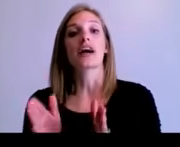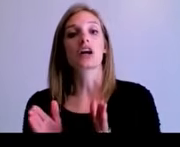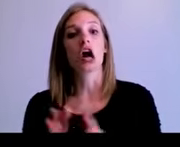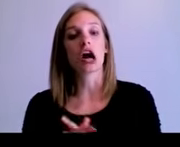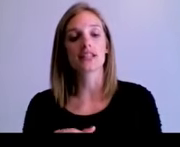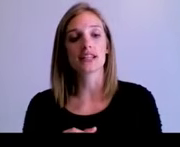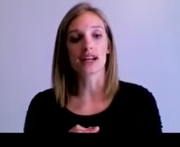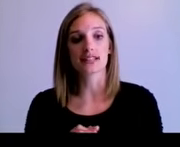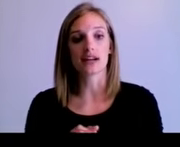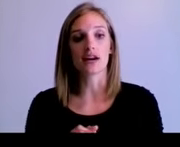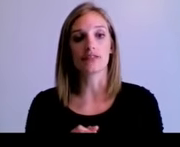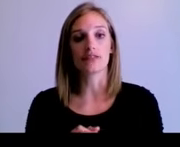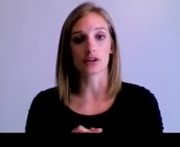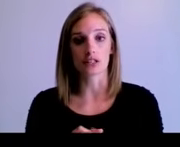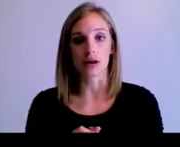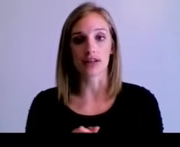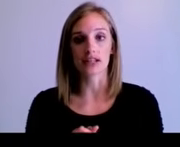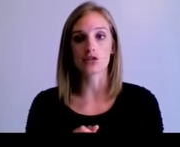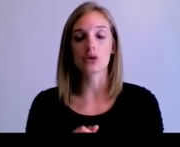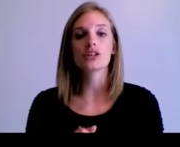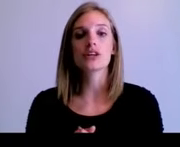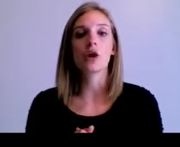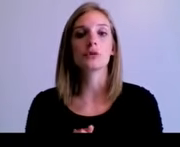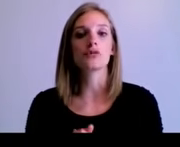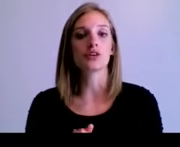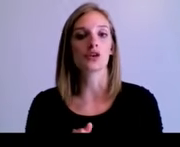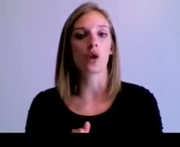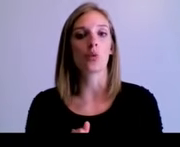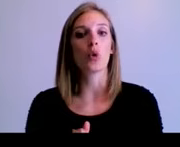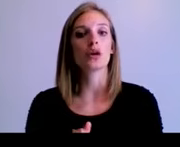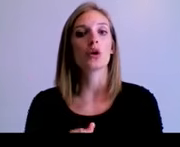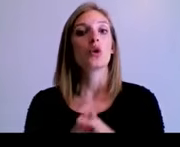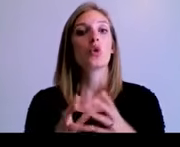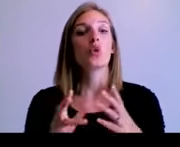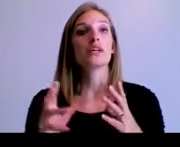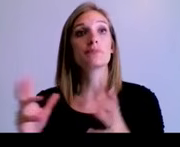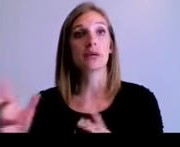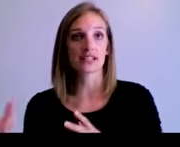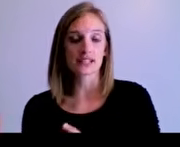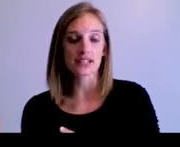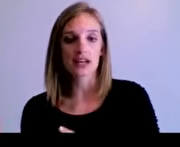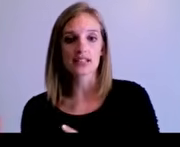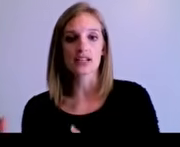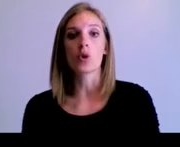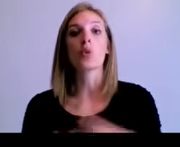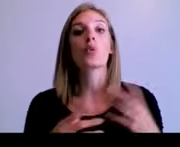That context of fingerspelling is going to help you figure out what is being discussed